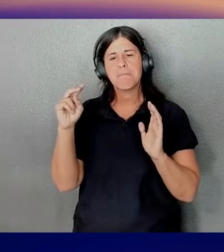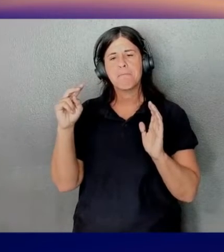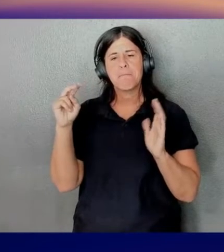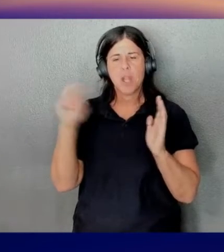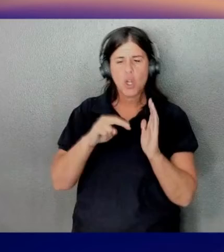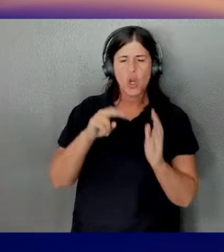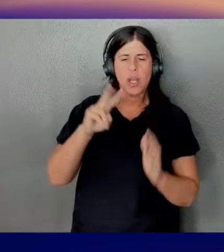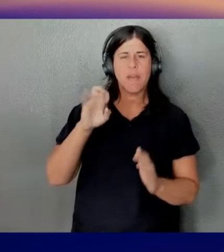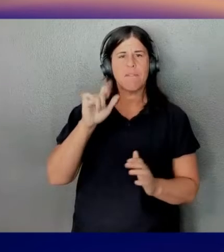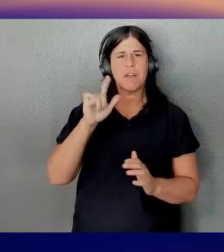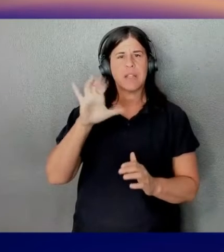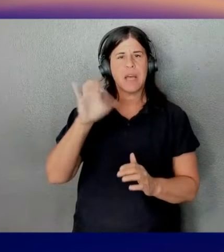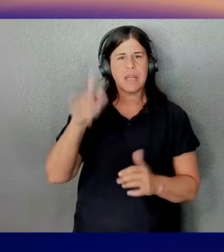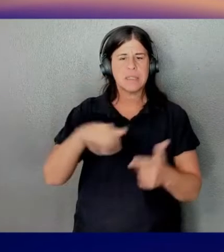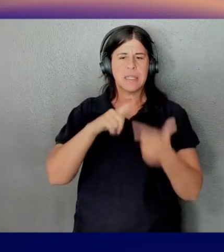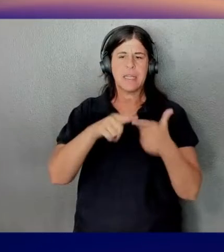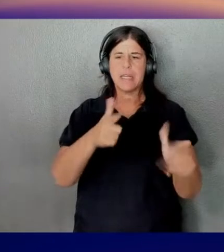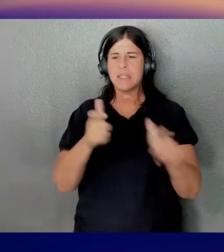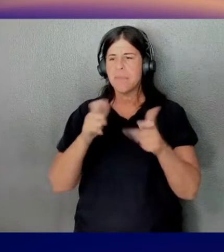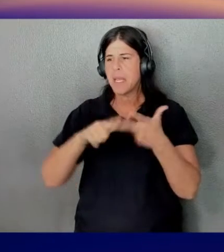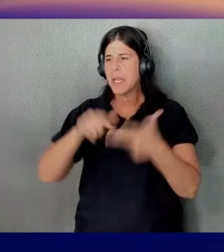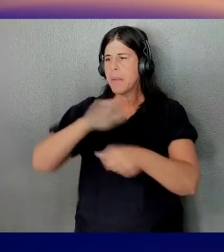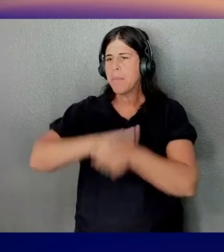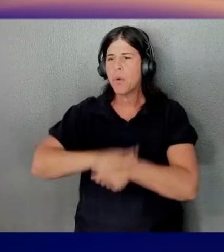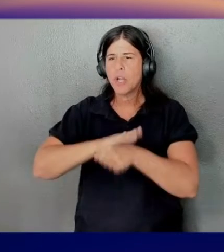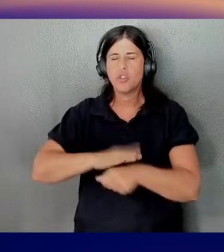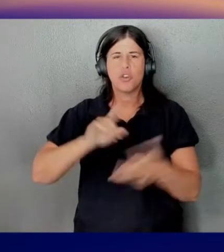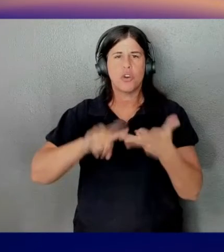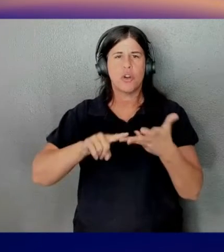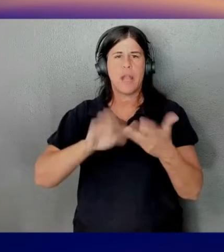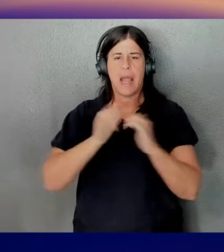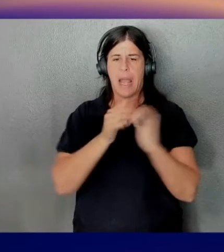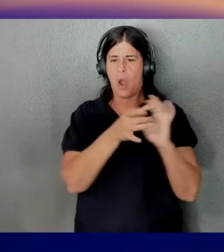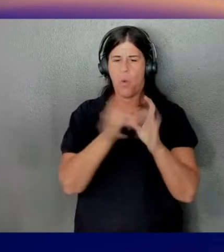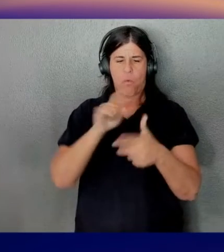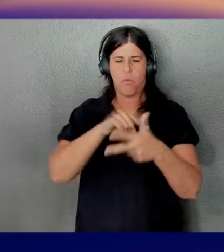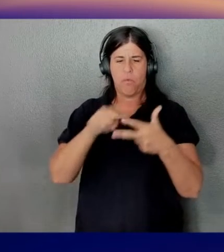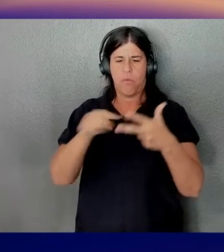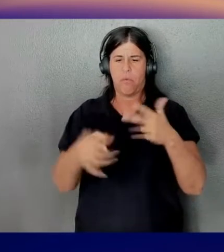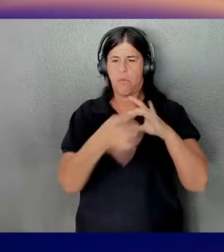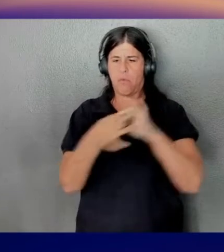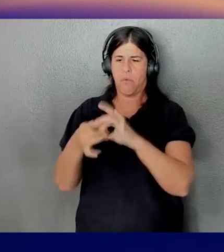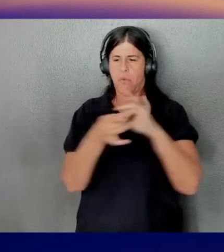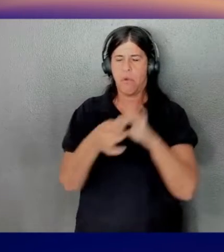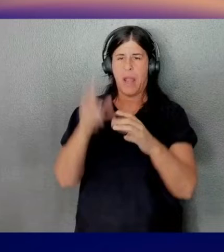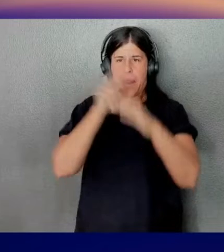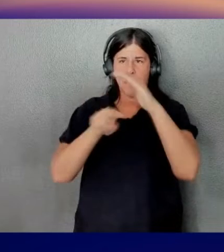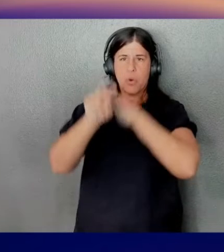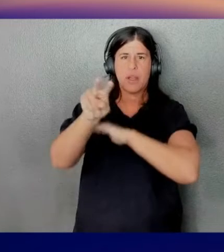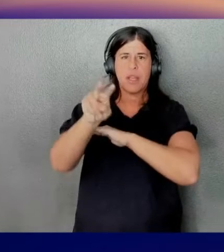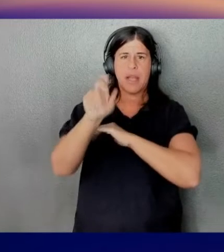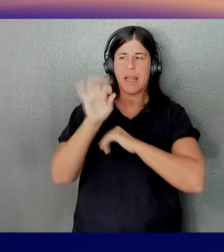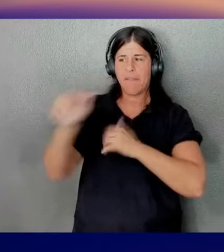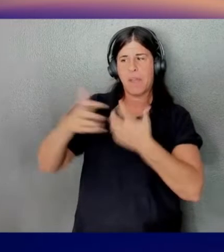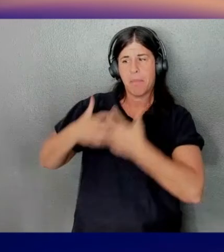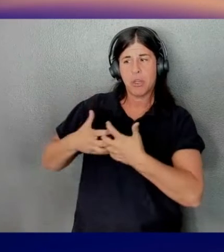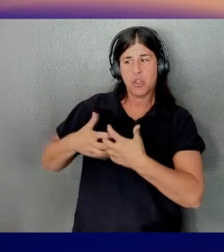speed pressure and the relationships between them, and predict whether that machine is at risk of failure